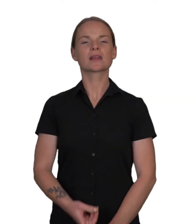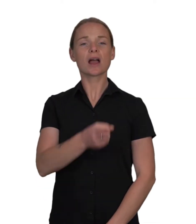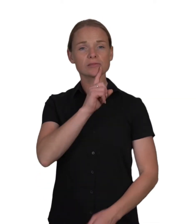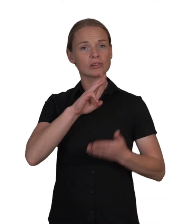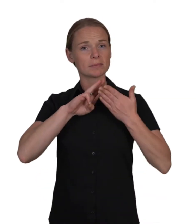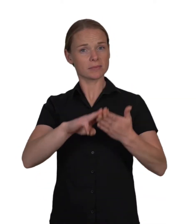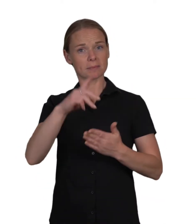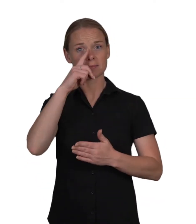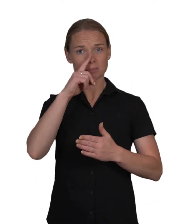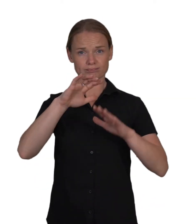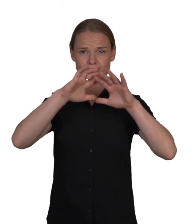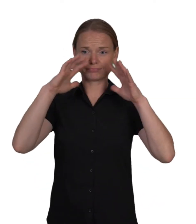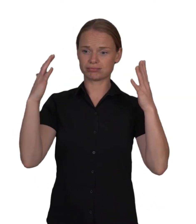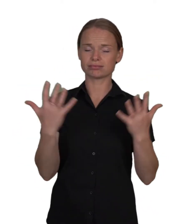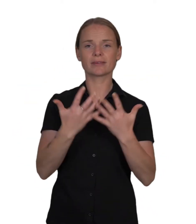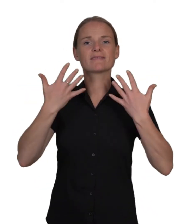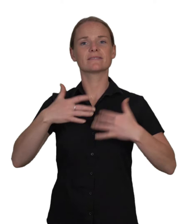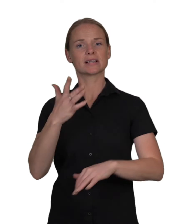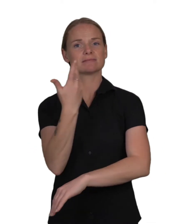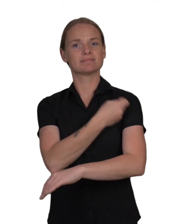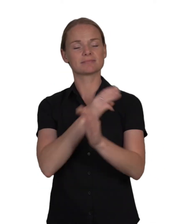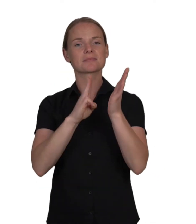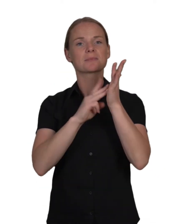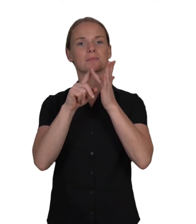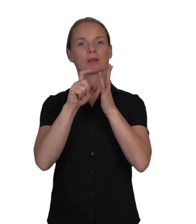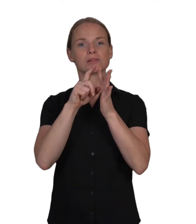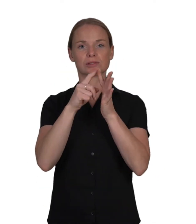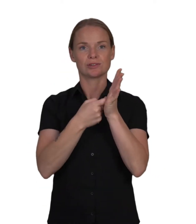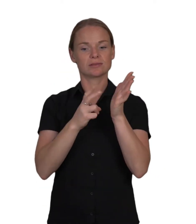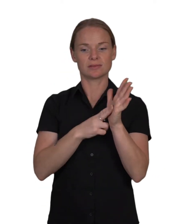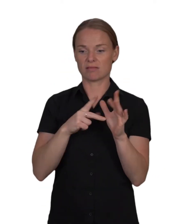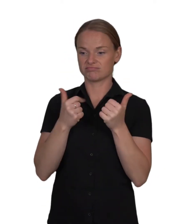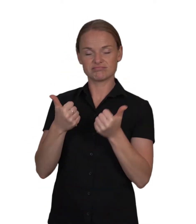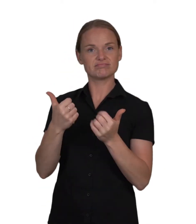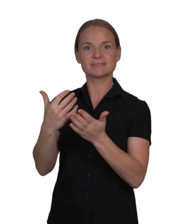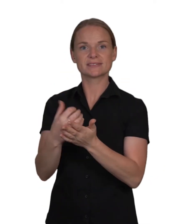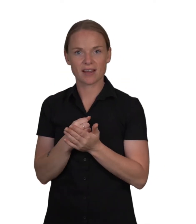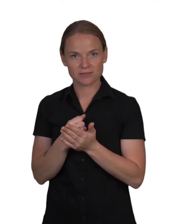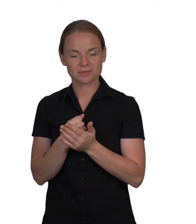Moderna has been safely given to hundreds of millions of people around the world.